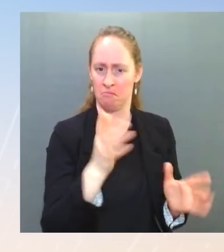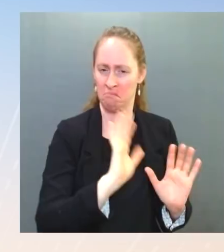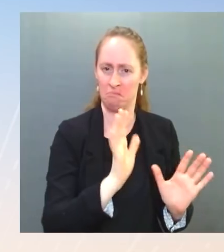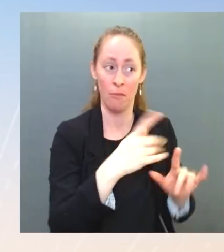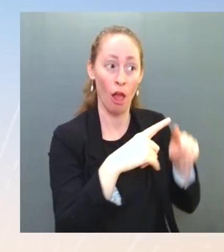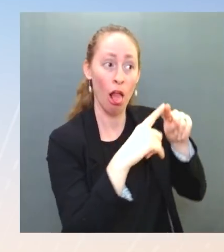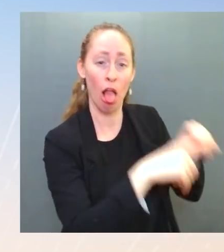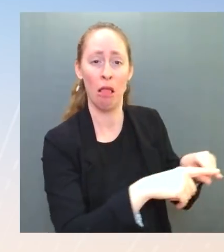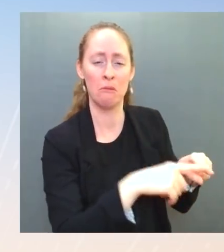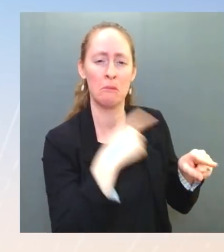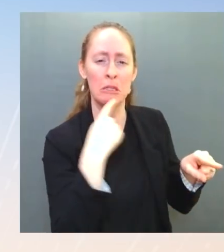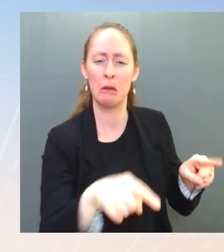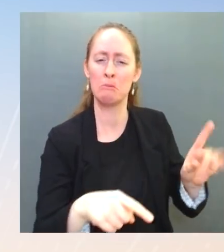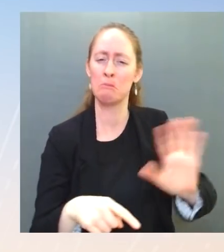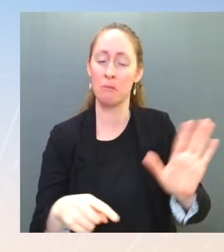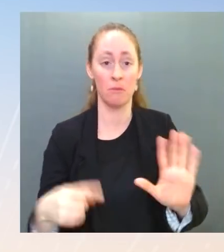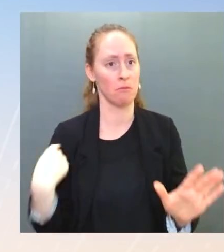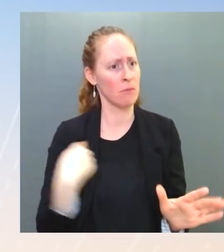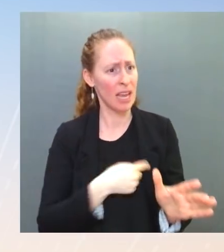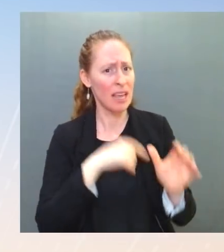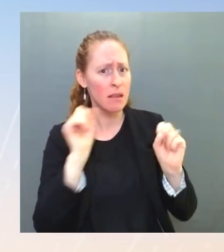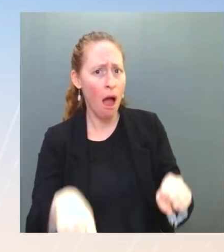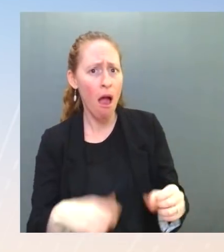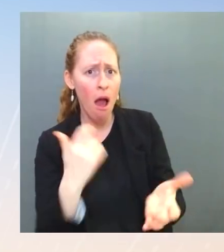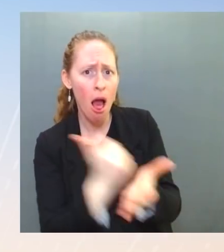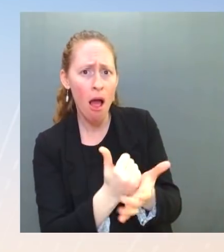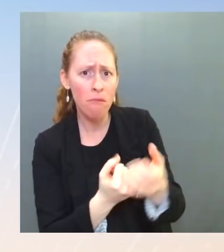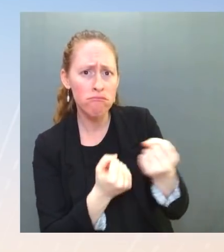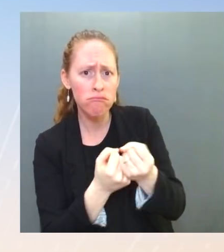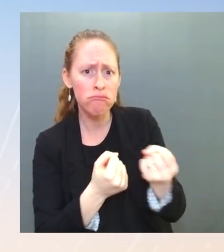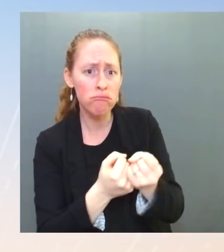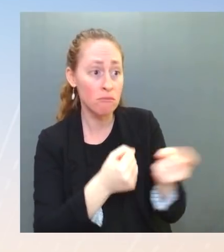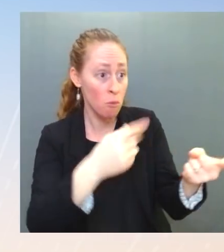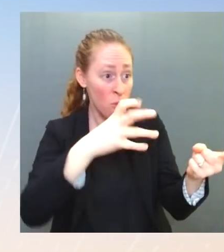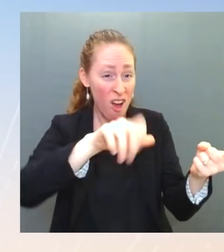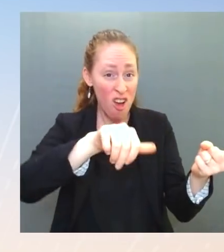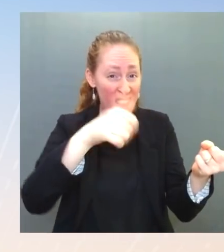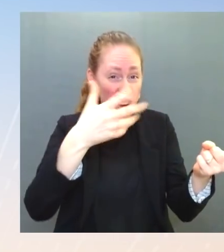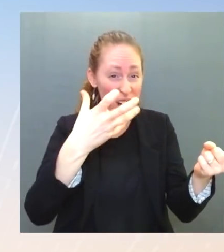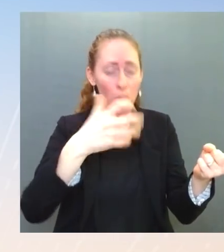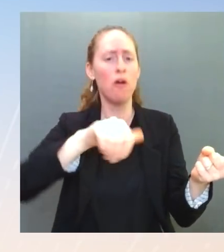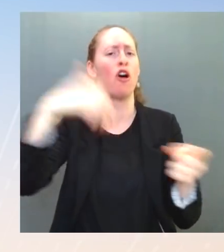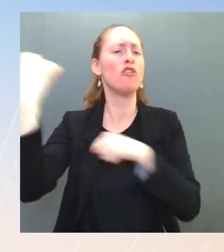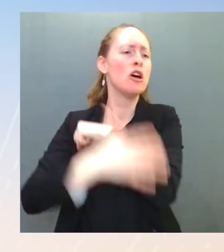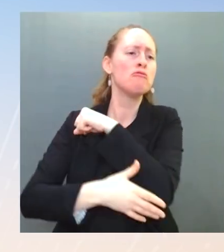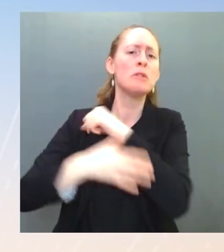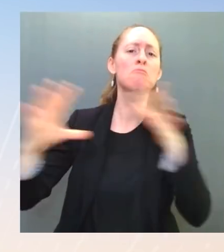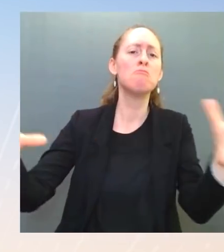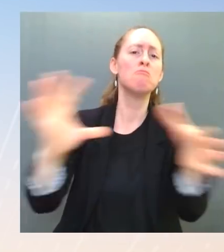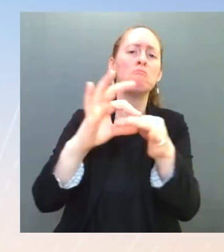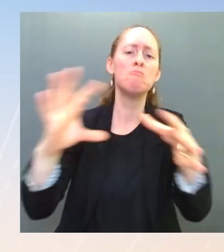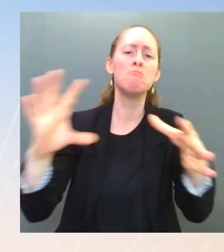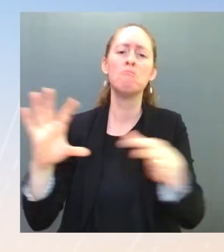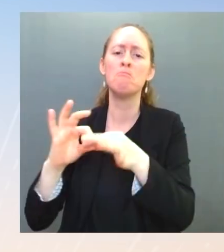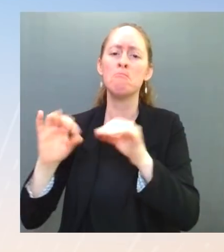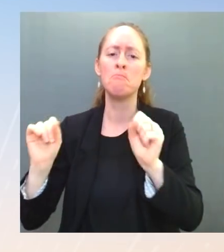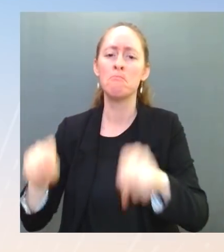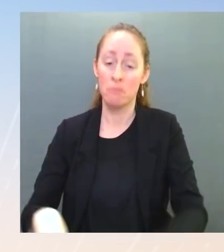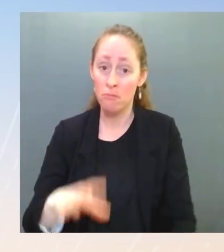They're not violating any sanctions by importing oil. It's a decision we made from the United States, but we also recognize different countries